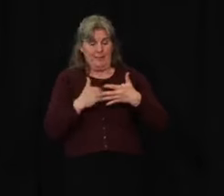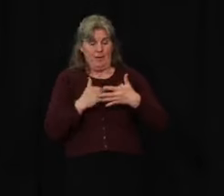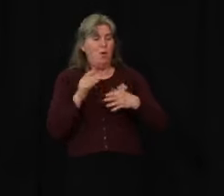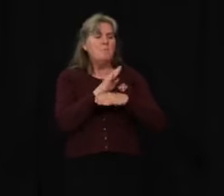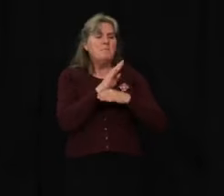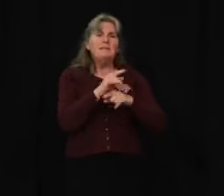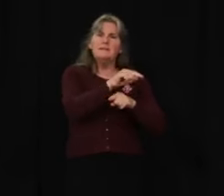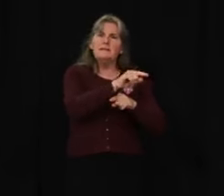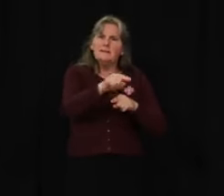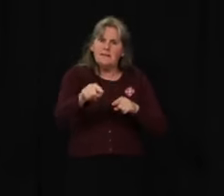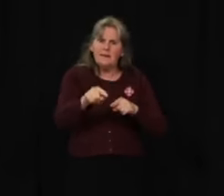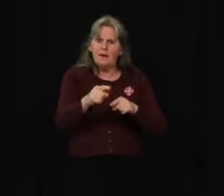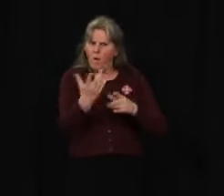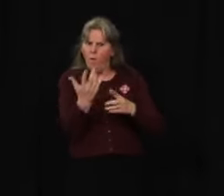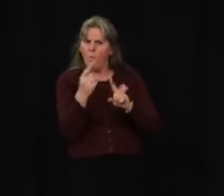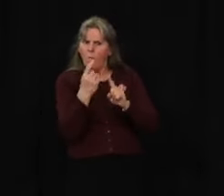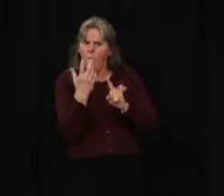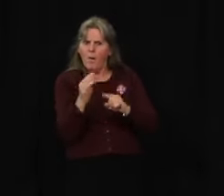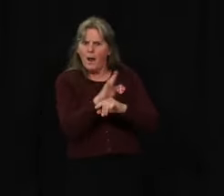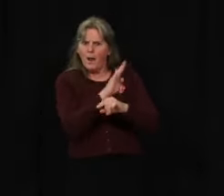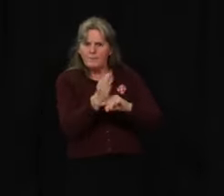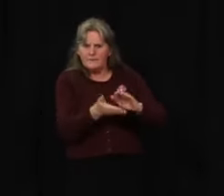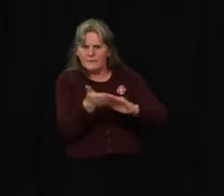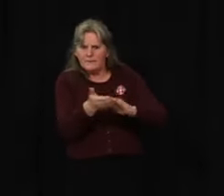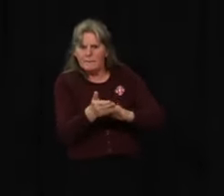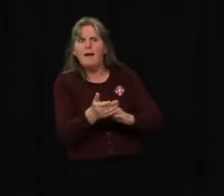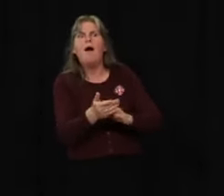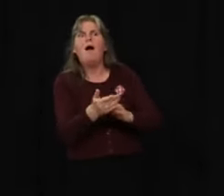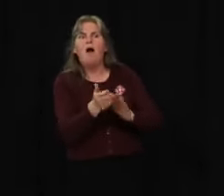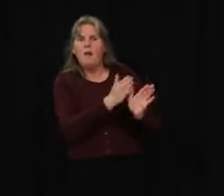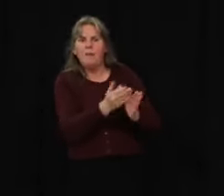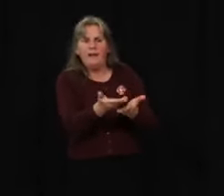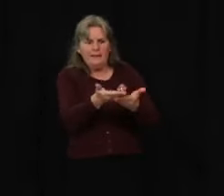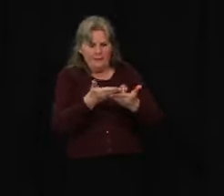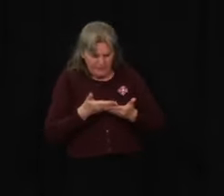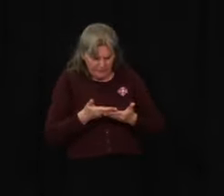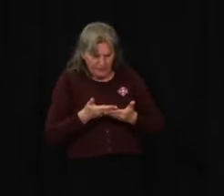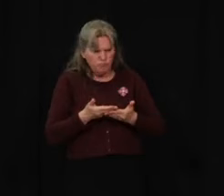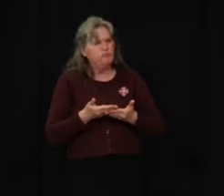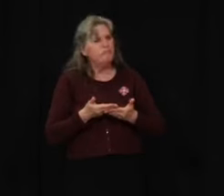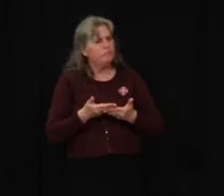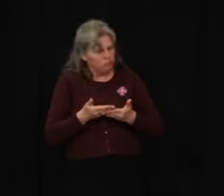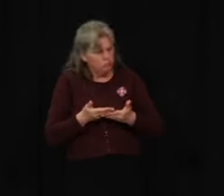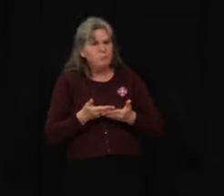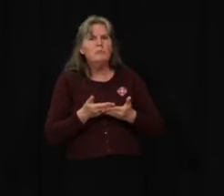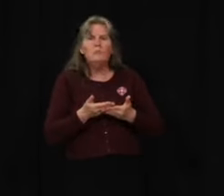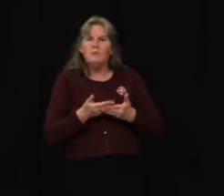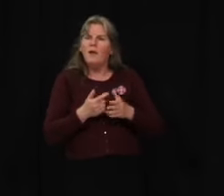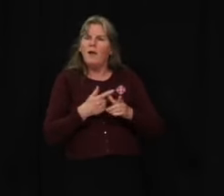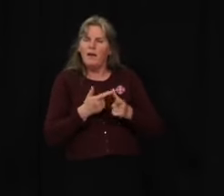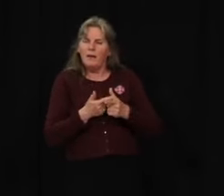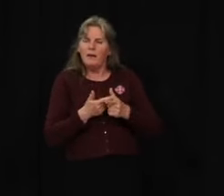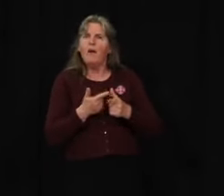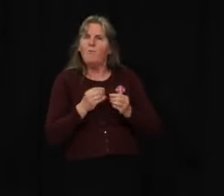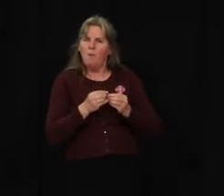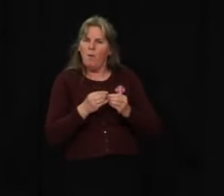They provided that plan to Dr Hanley's office, keeping in close contact to make sure that again, all governments are